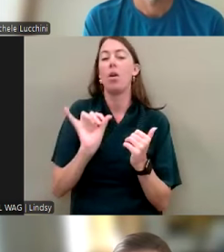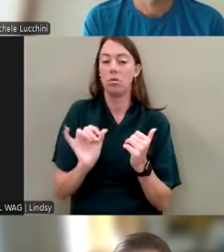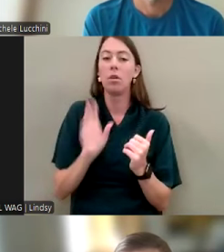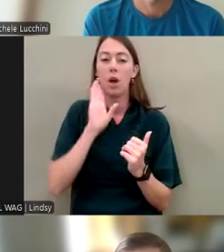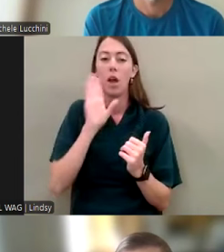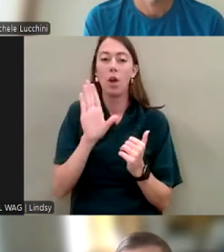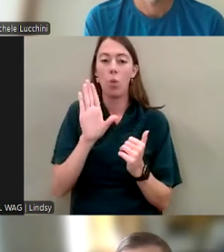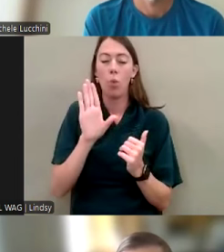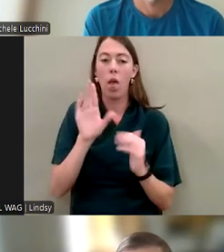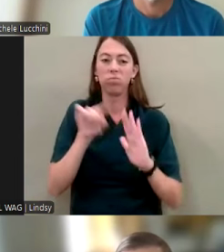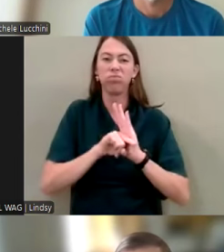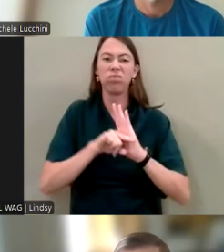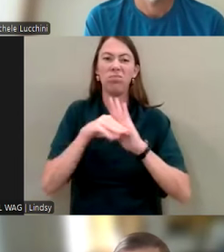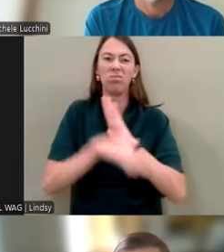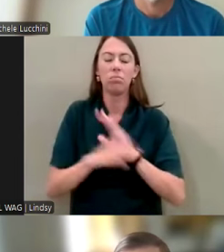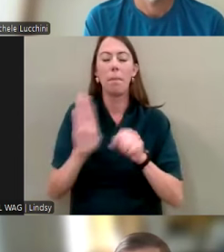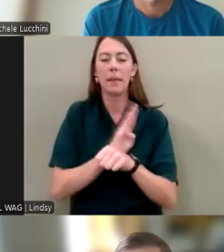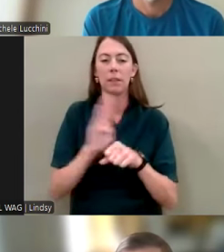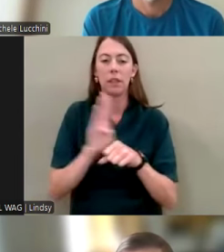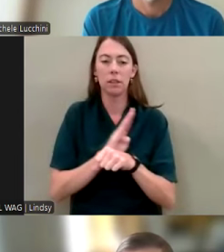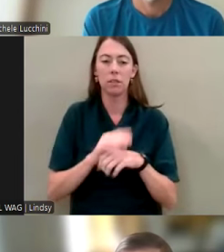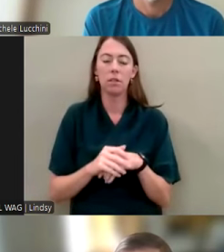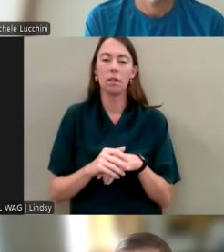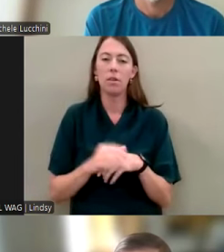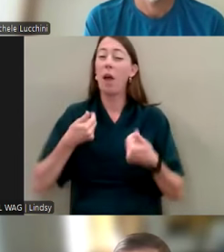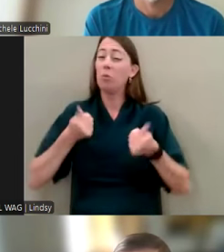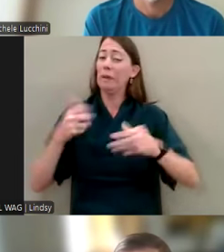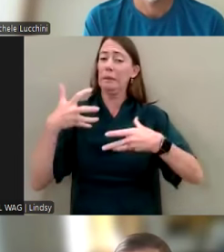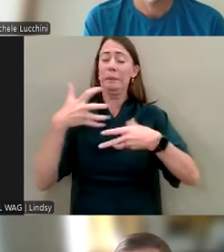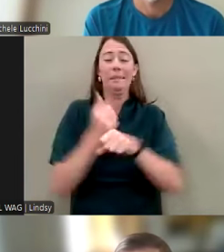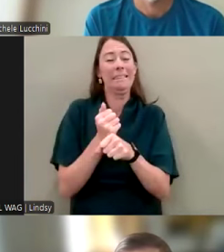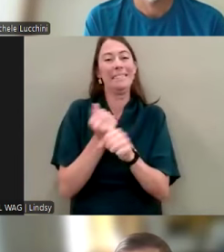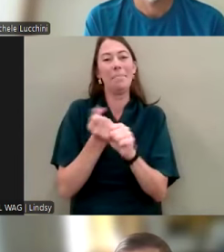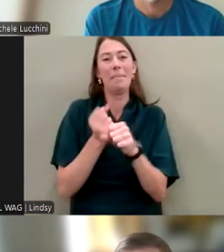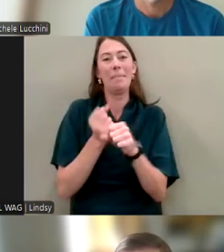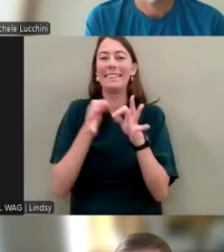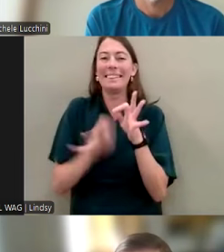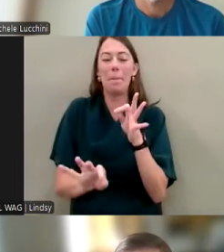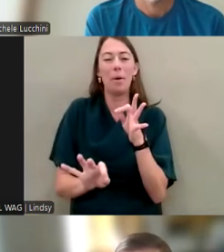sentences but, I mean, it can take an entire, you know, not an insignificant effort to start